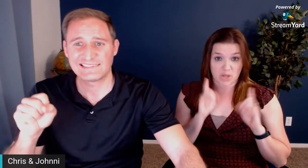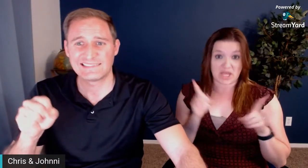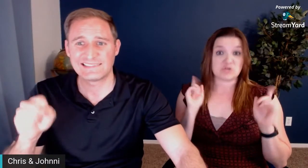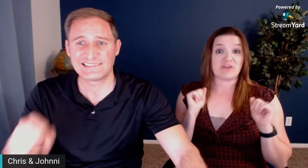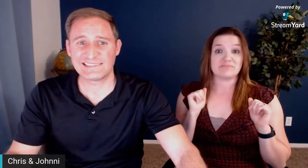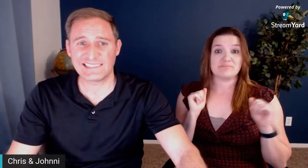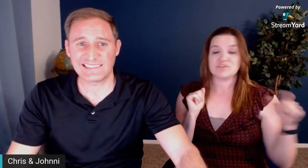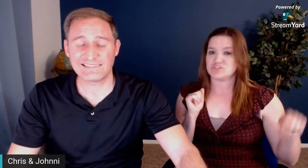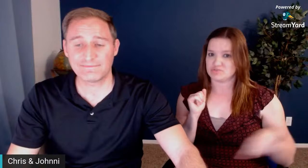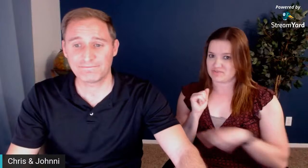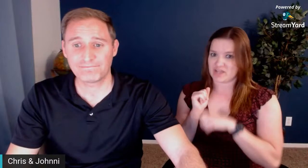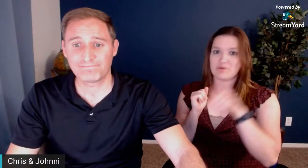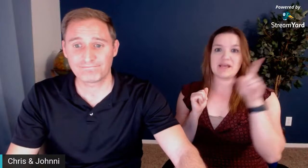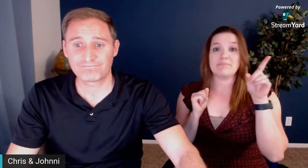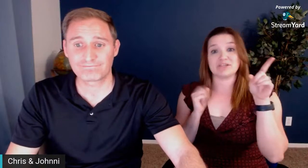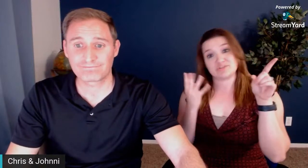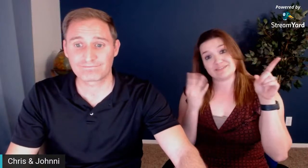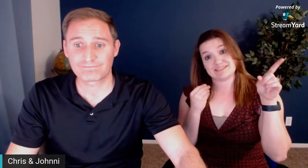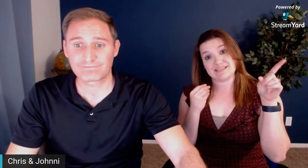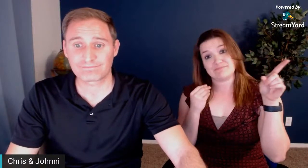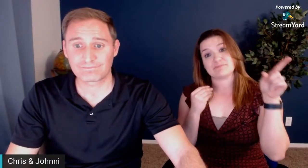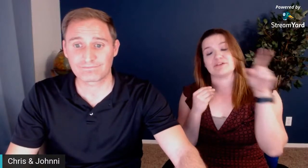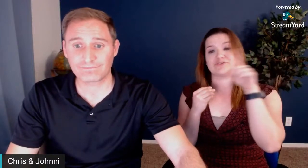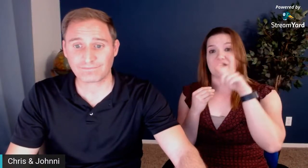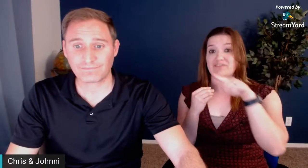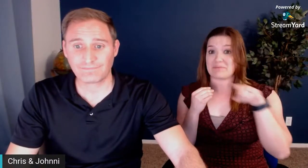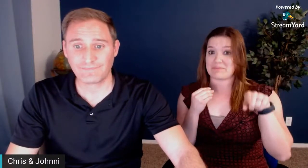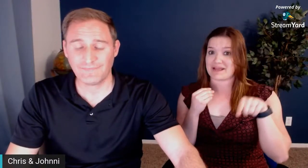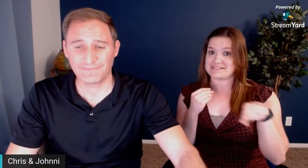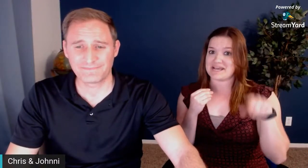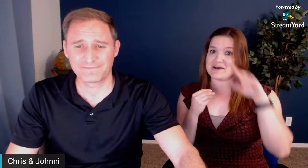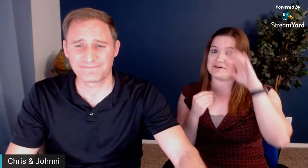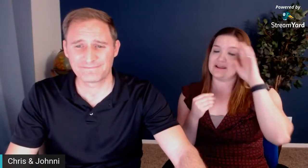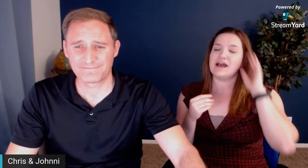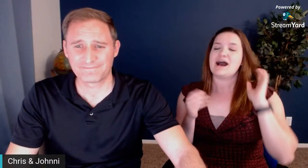on that drive she was fine going up because she was asleep but on the drive coming back down